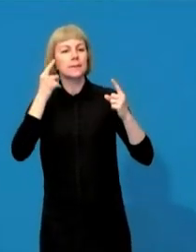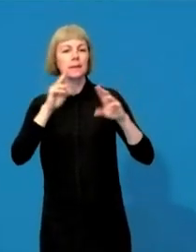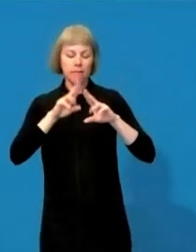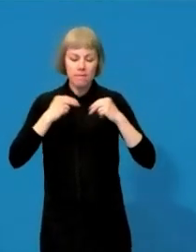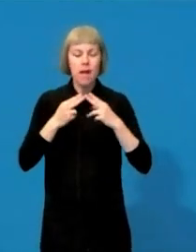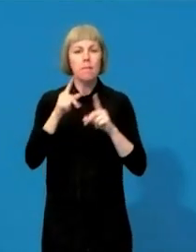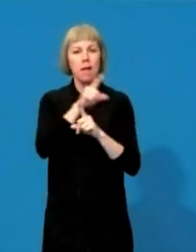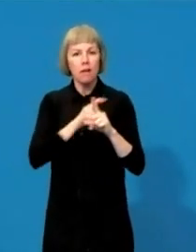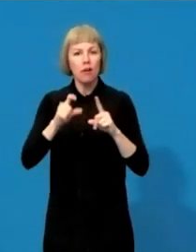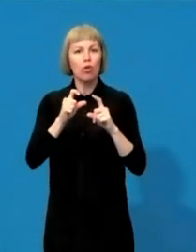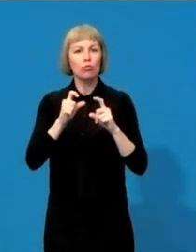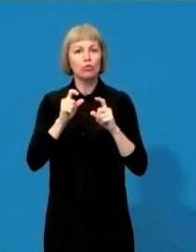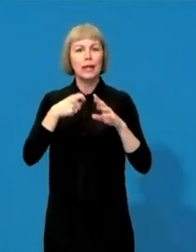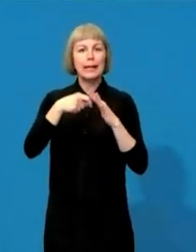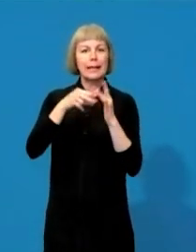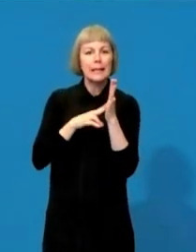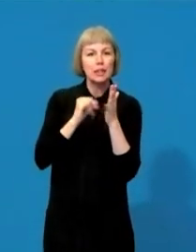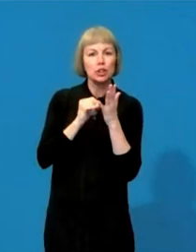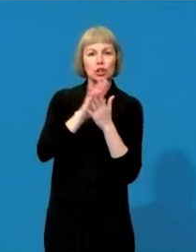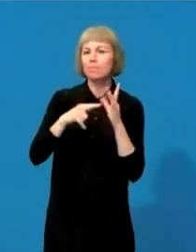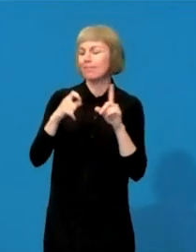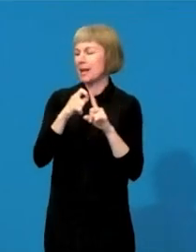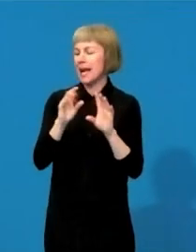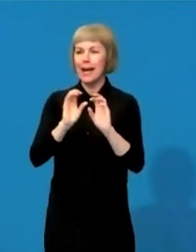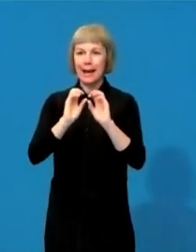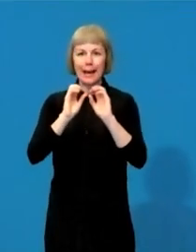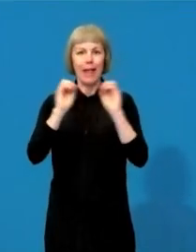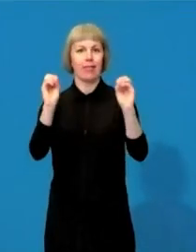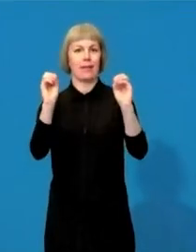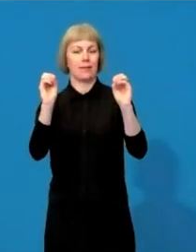Everything. They don't - they just - I don't know.